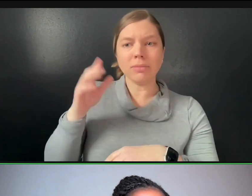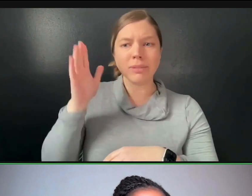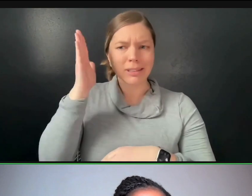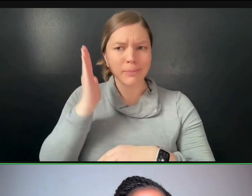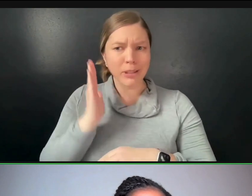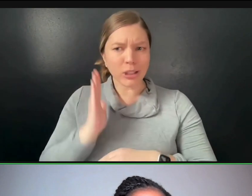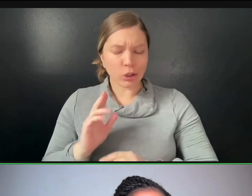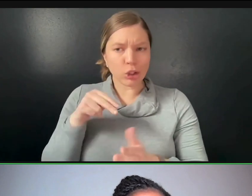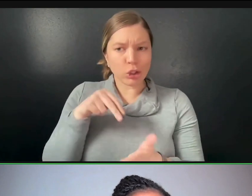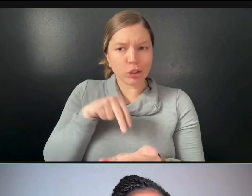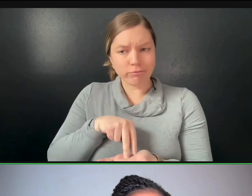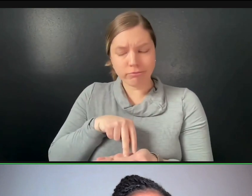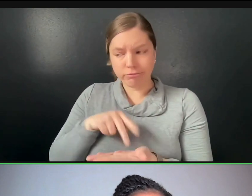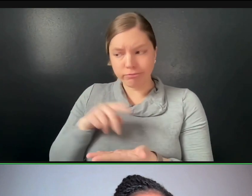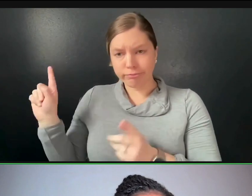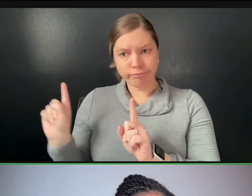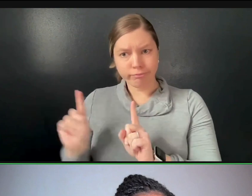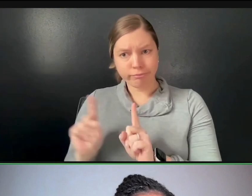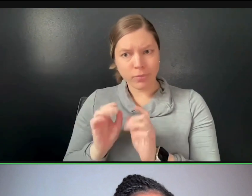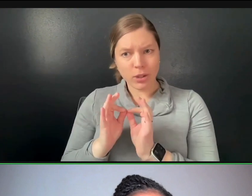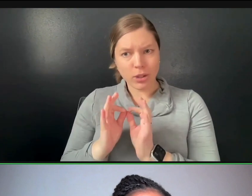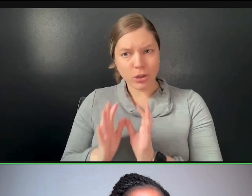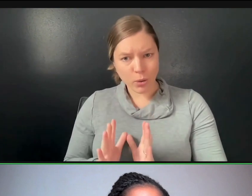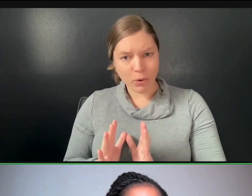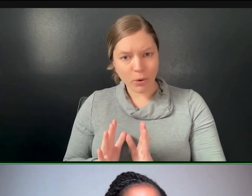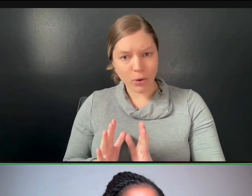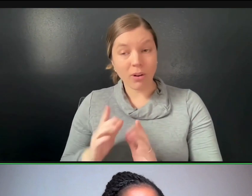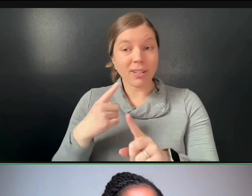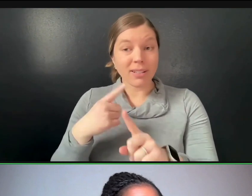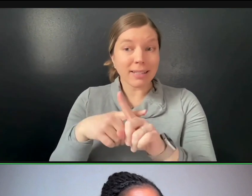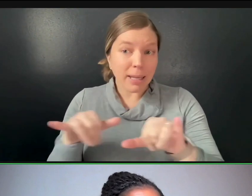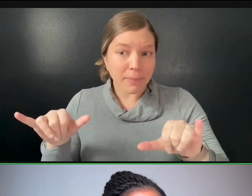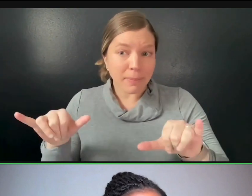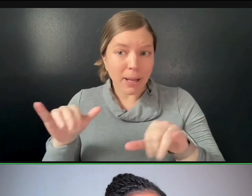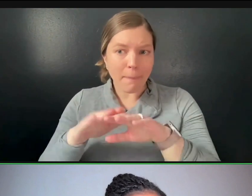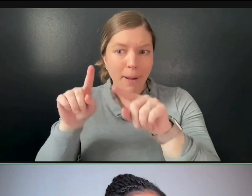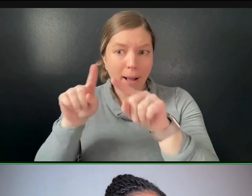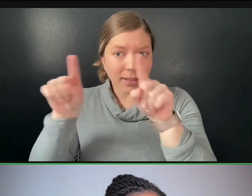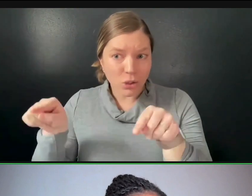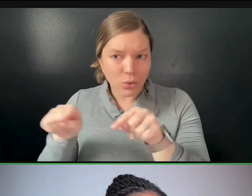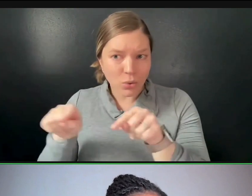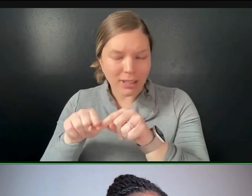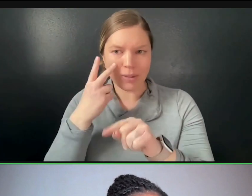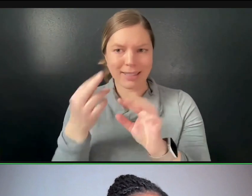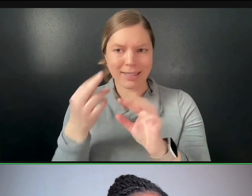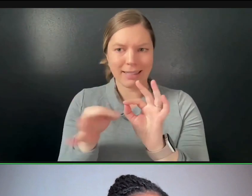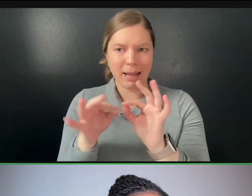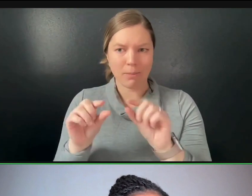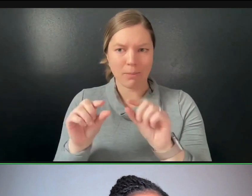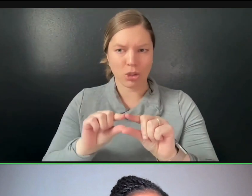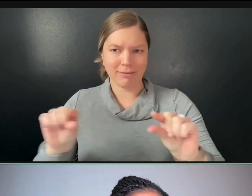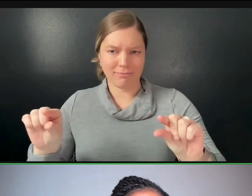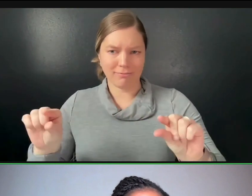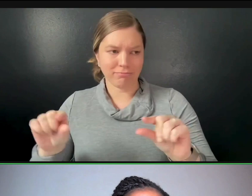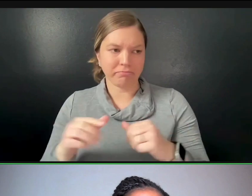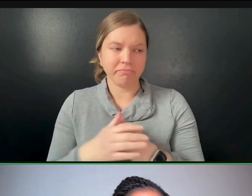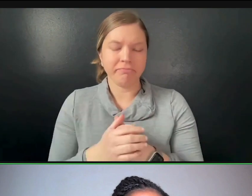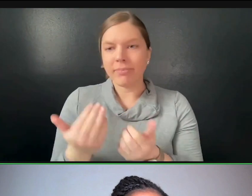So there may be captions on a stage, with the speaker standing with an interpreter as well.